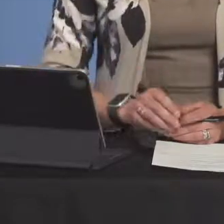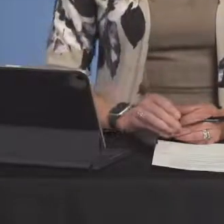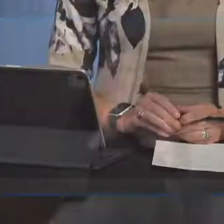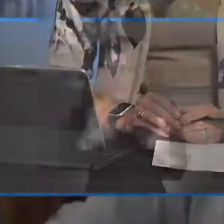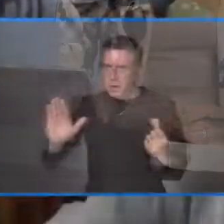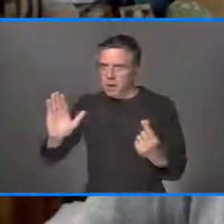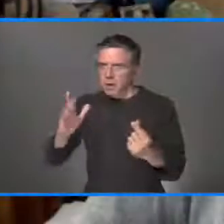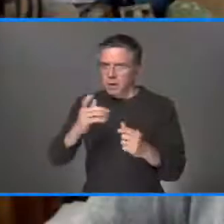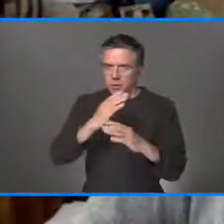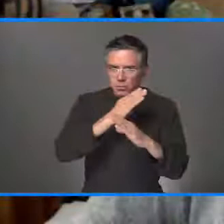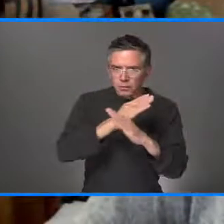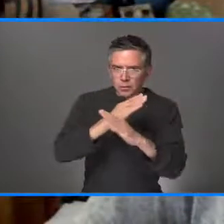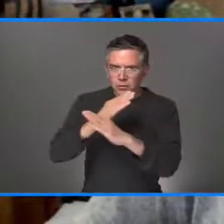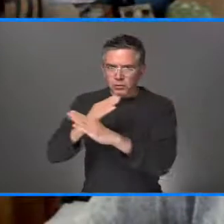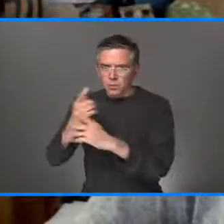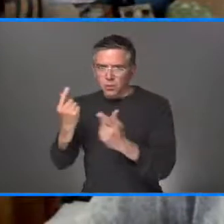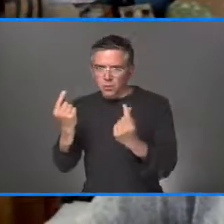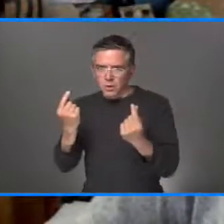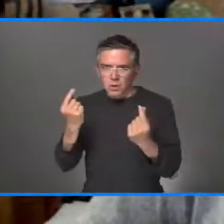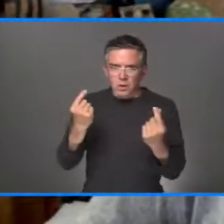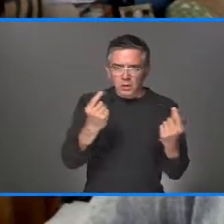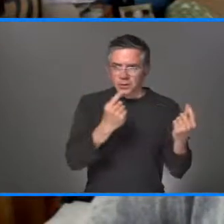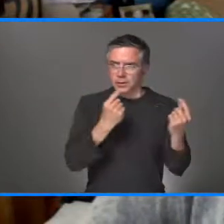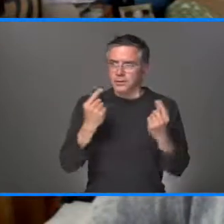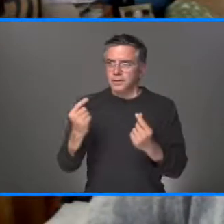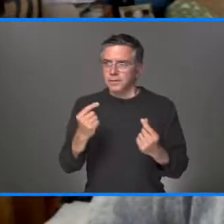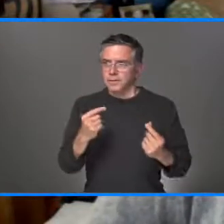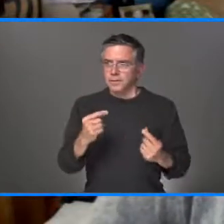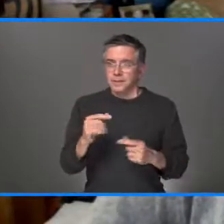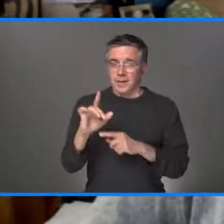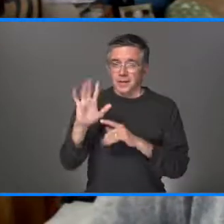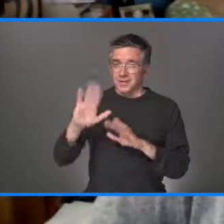And so a year ago we saw that farmworkers